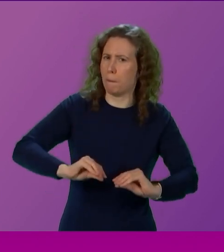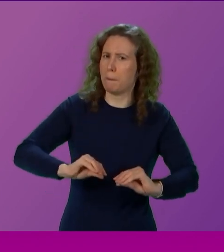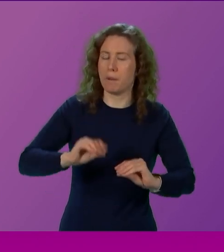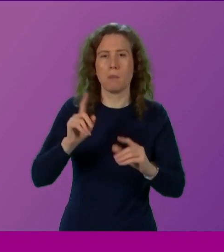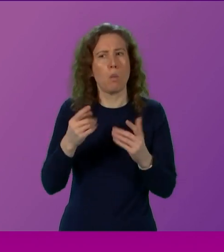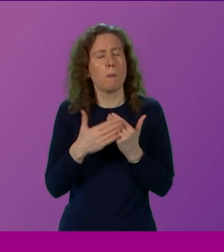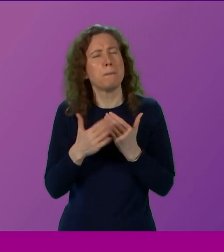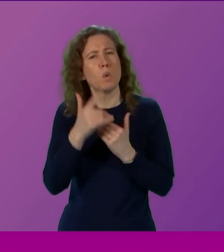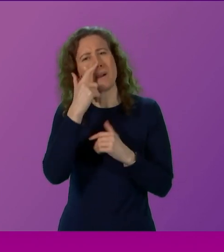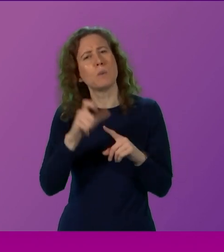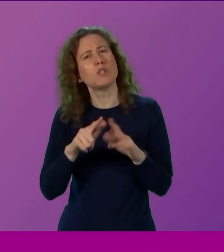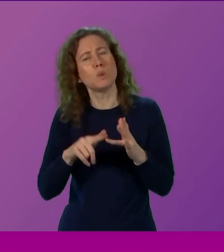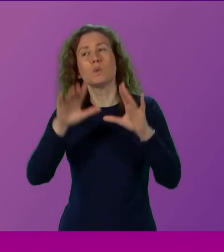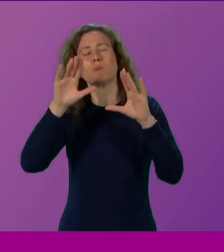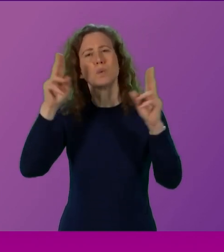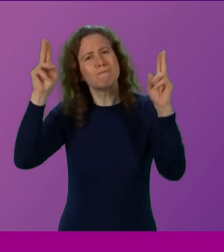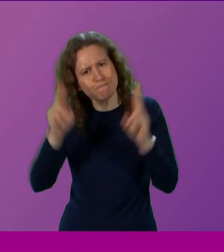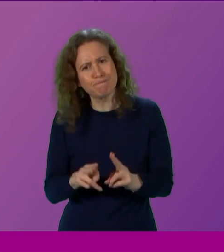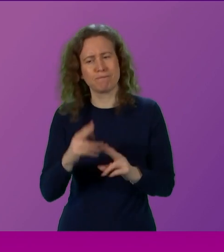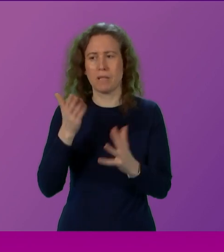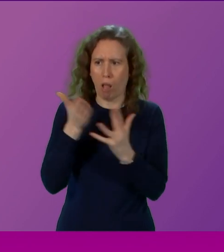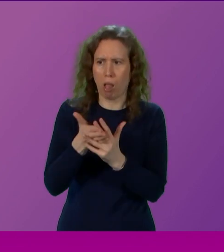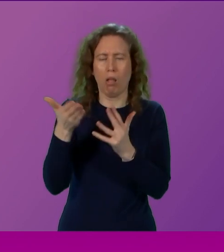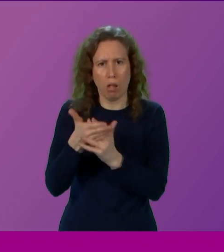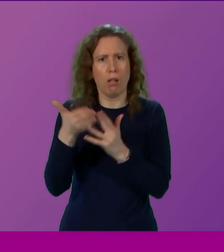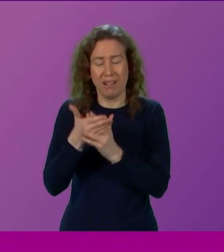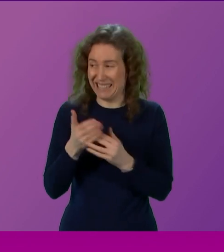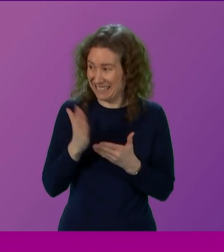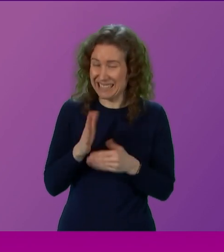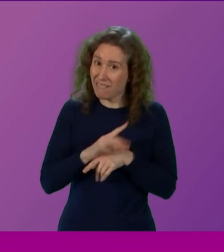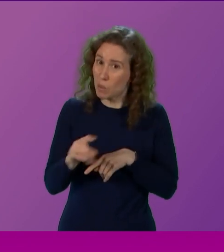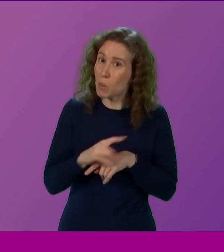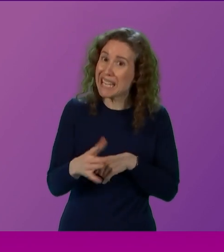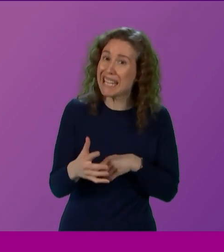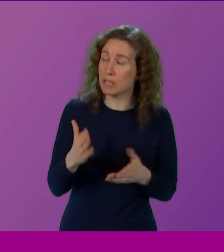other steps can be taken to address what is a weekly irritation to all members?